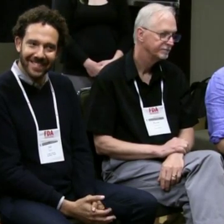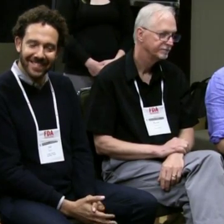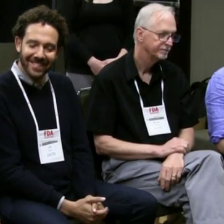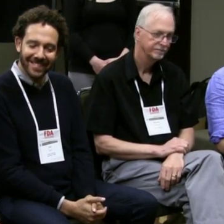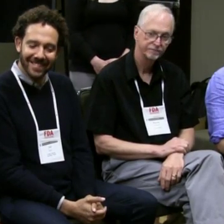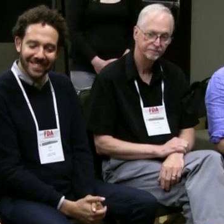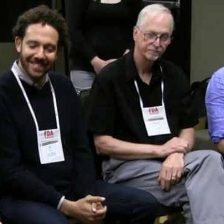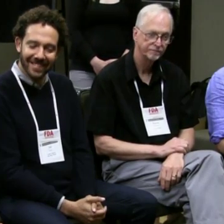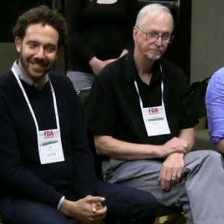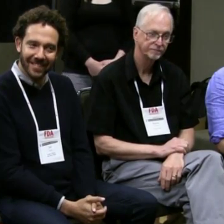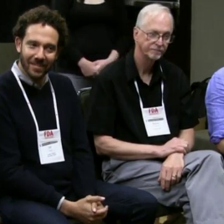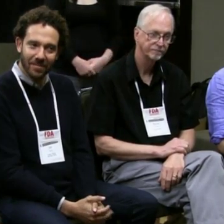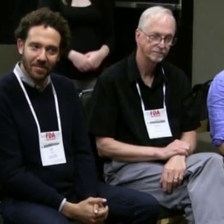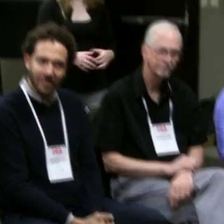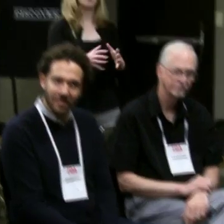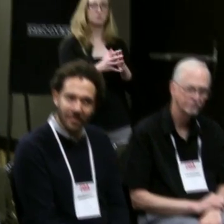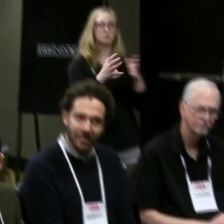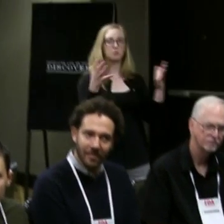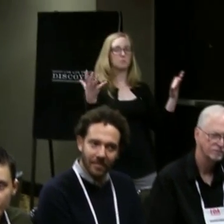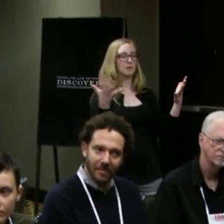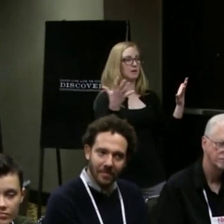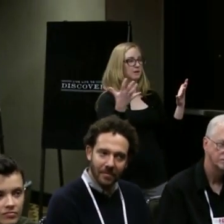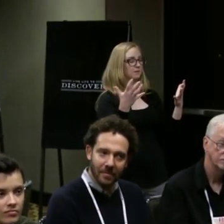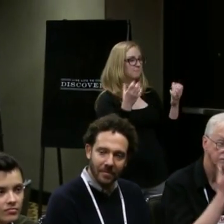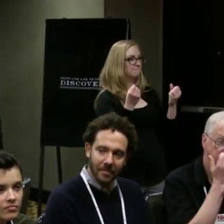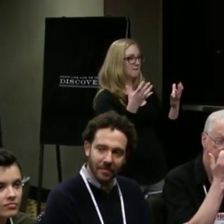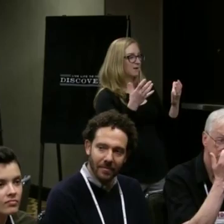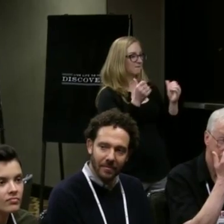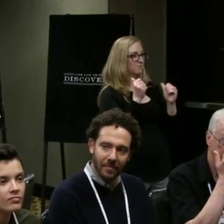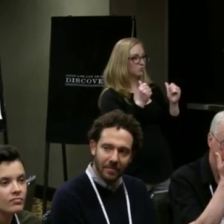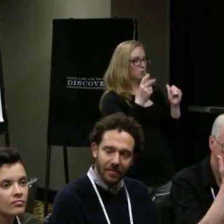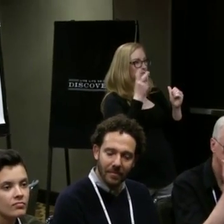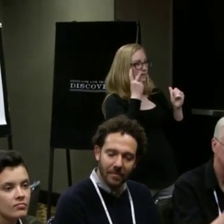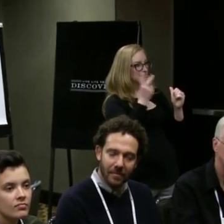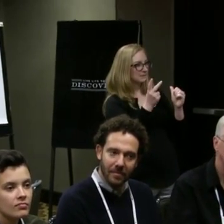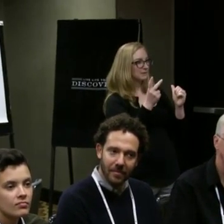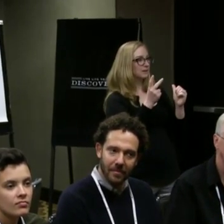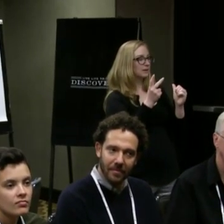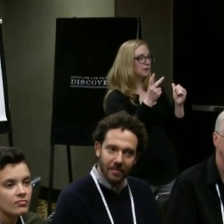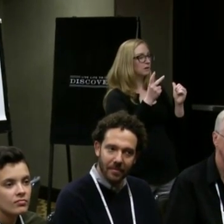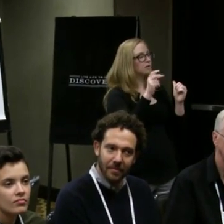(Desdemona) So much of the work I see that's happening, it's actually about on top of making the art and collaborating,